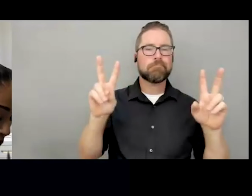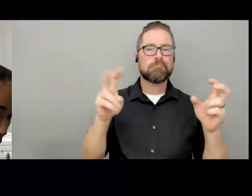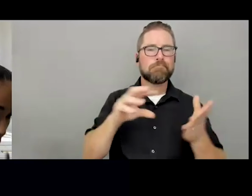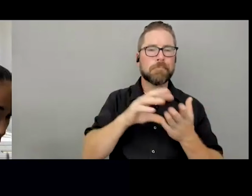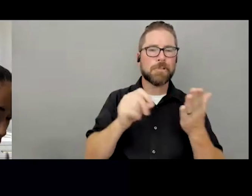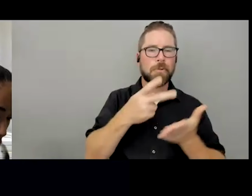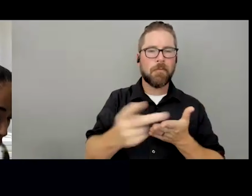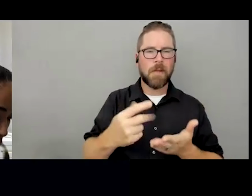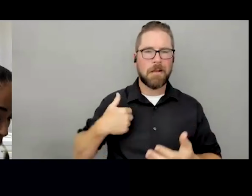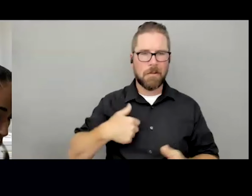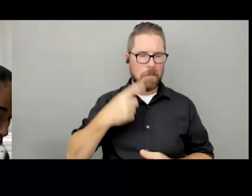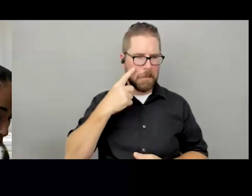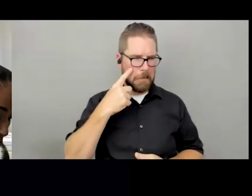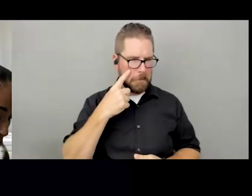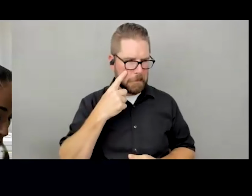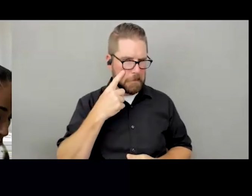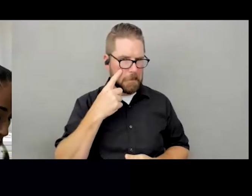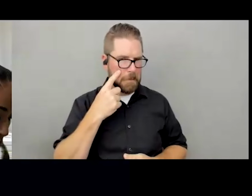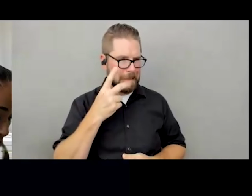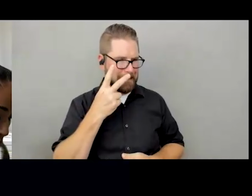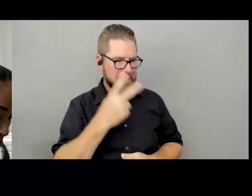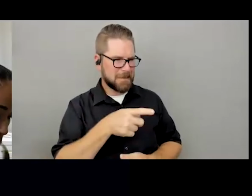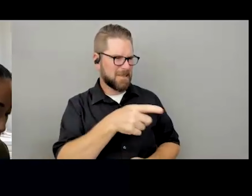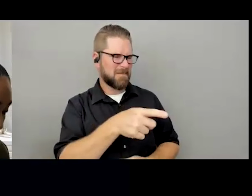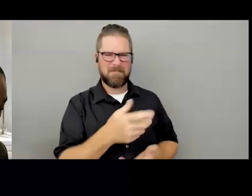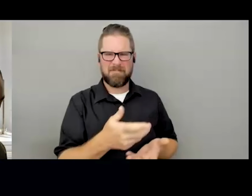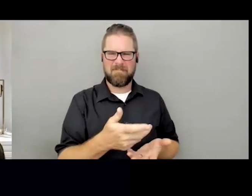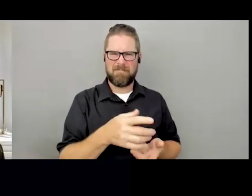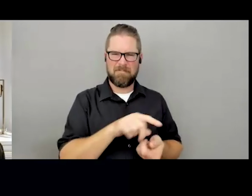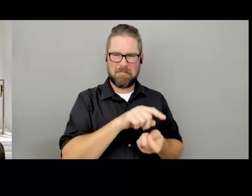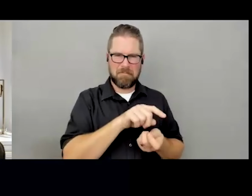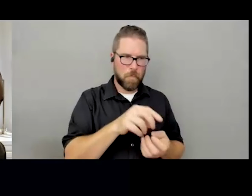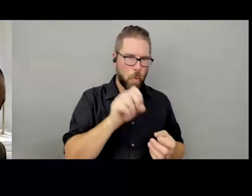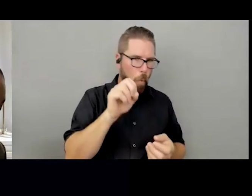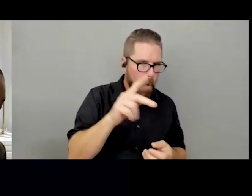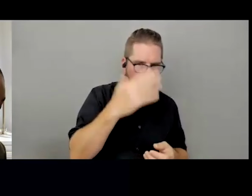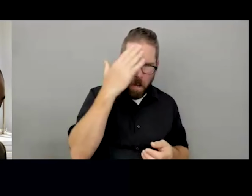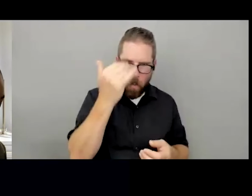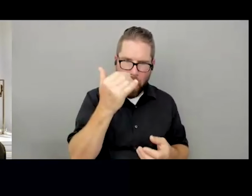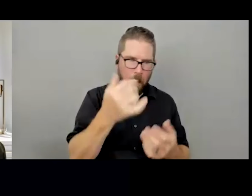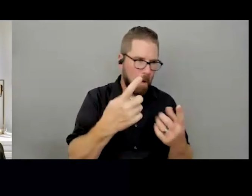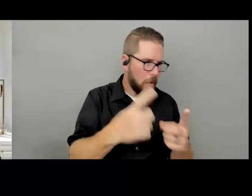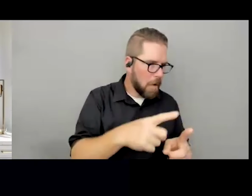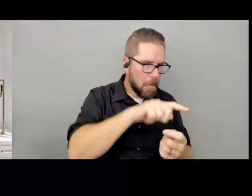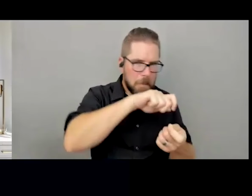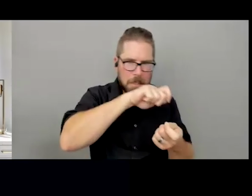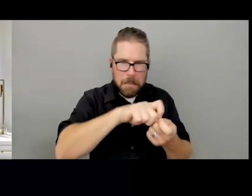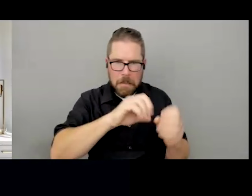And it doesn't really give us details. Even if we do reach the student, we don't really have much to work with other than just try to pry with it.